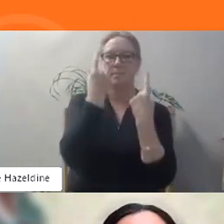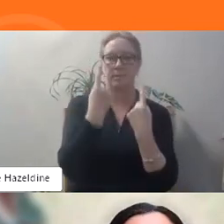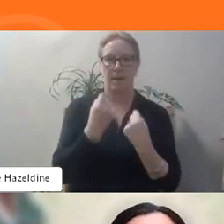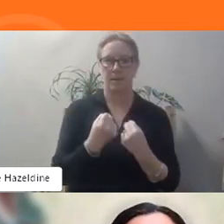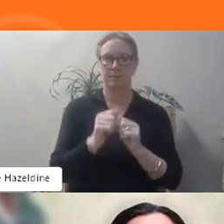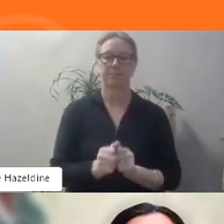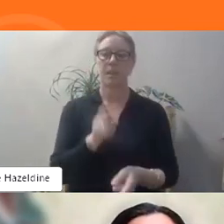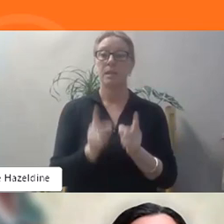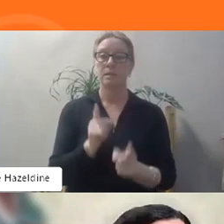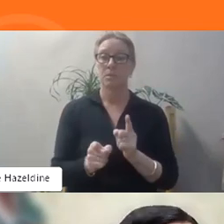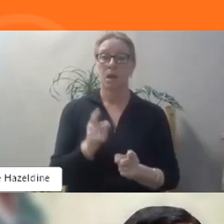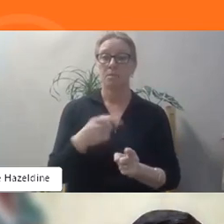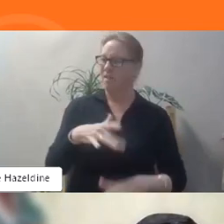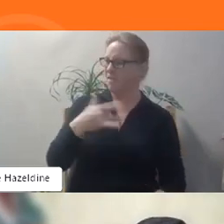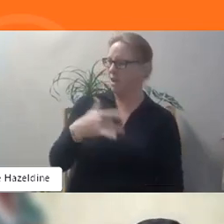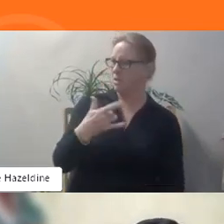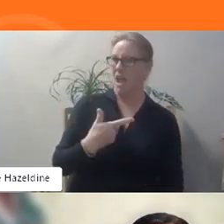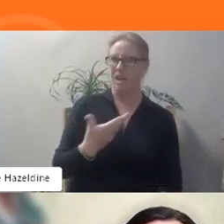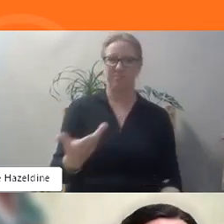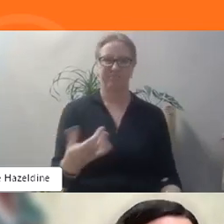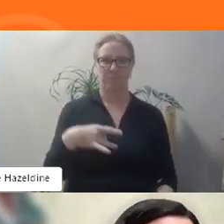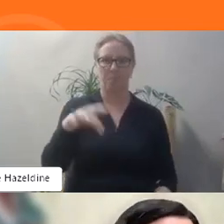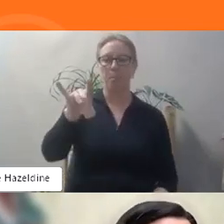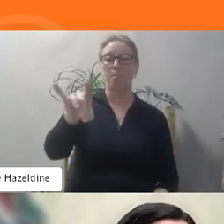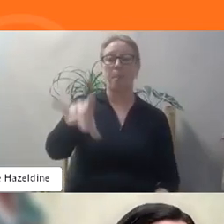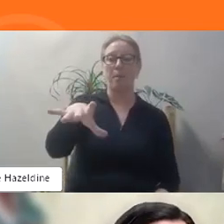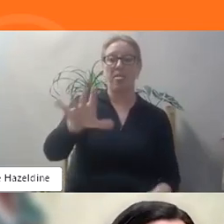Sometimes it does feel like a drop in the ocean, and change can be